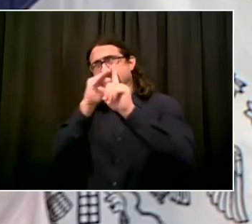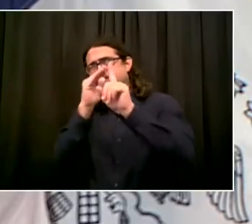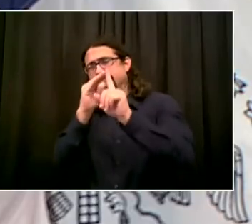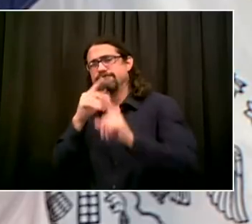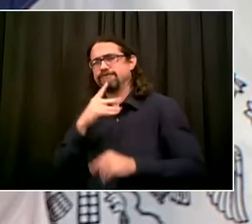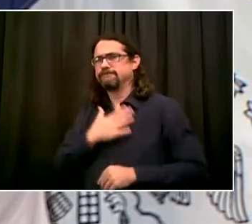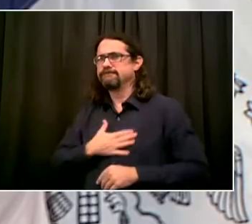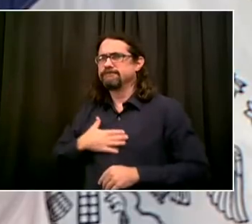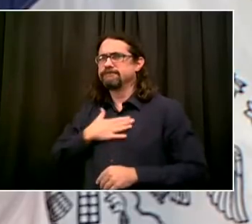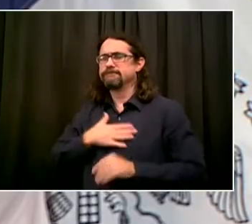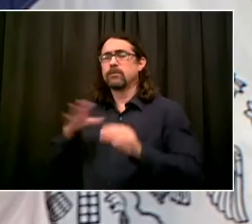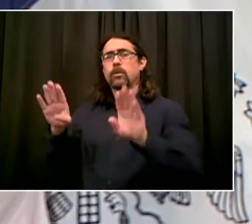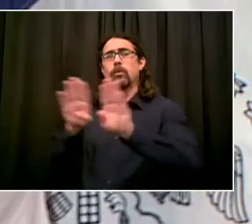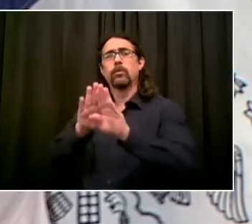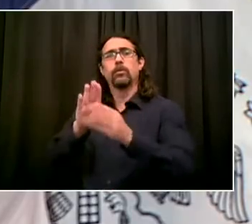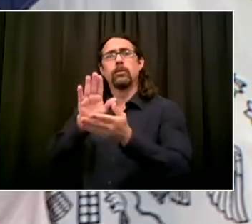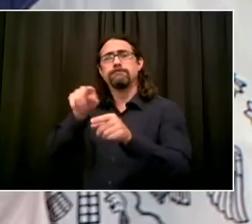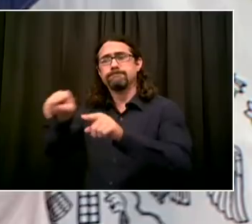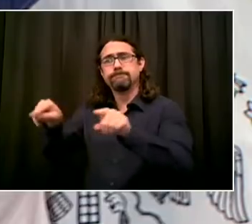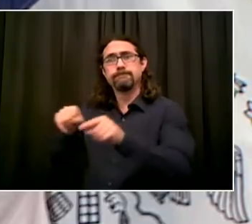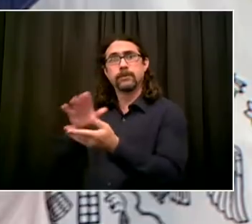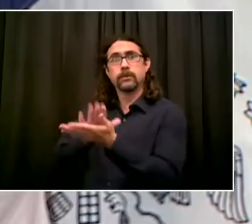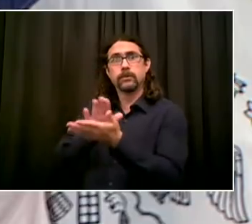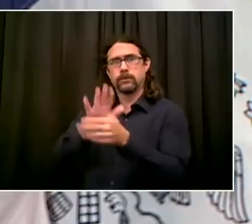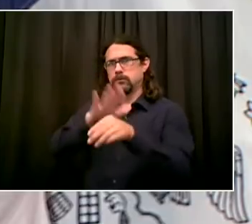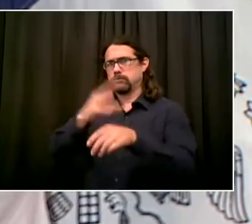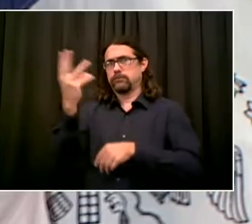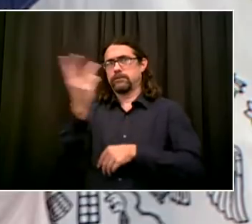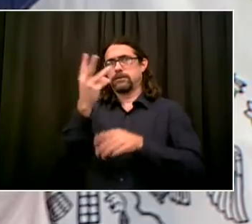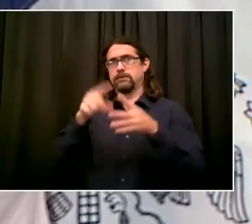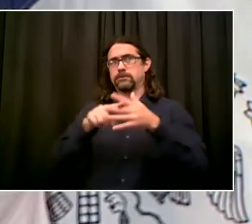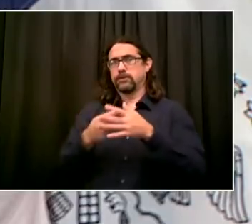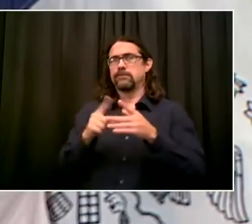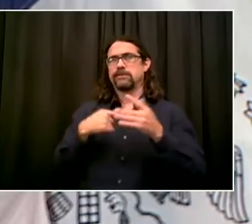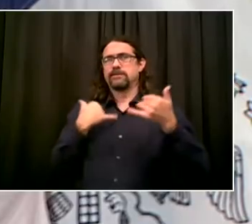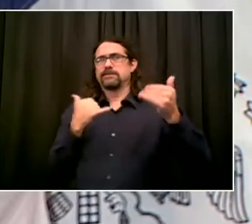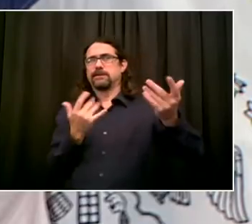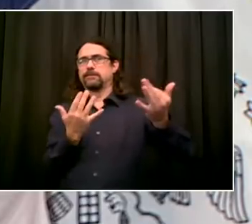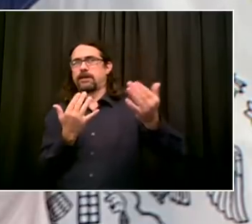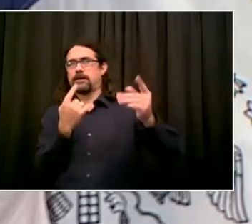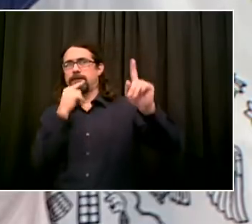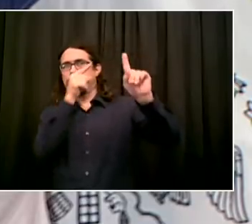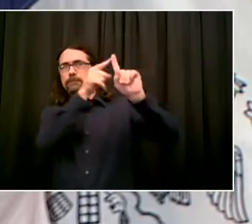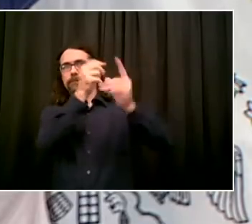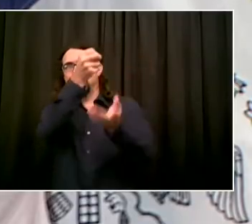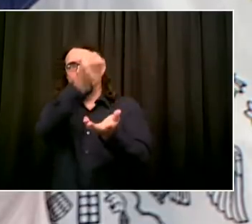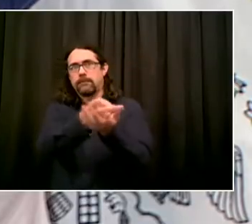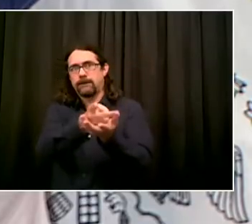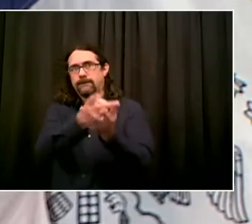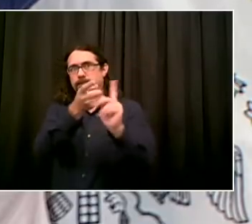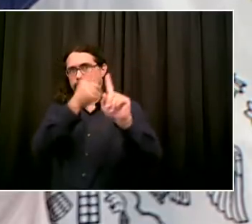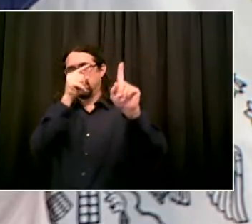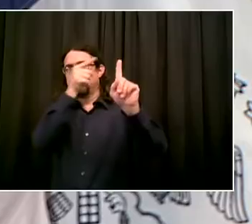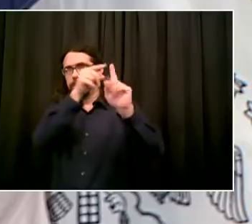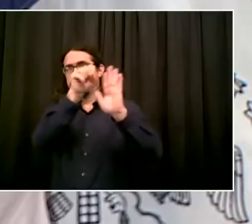WEEKS. MAYBE AS UCMH AS FOUR. TO UYOR UEQSIOTN, IT IS JUST ABOUT 100